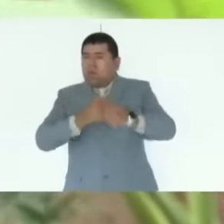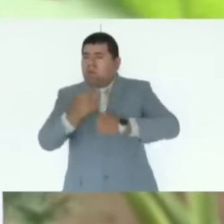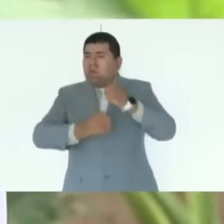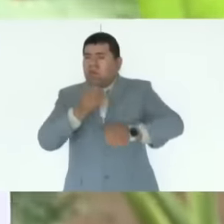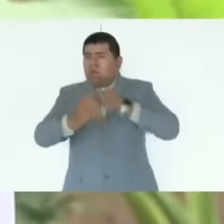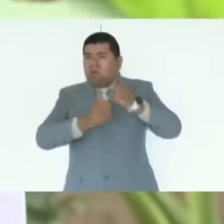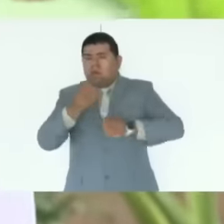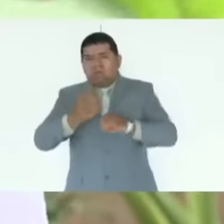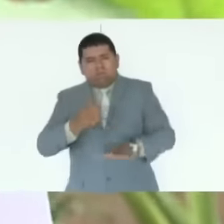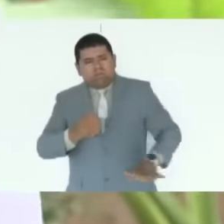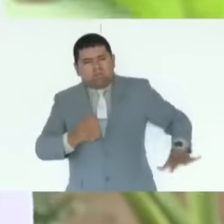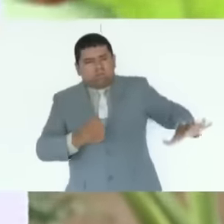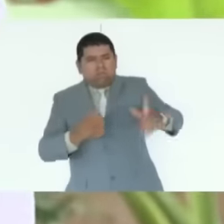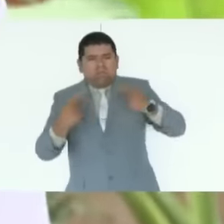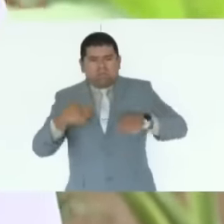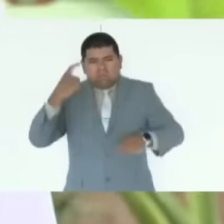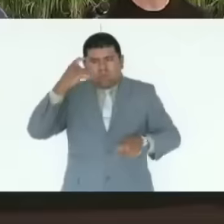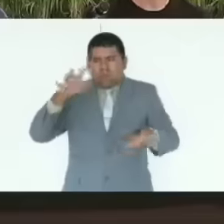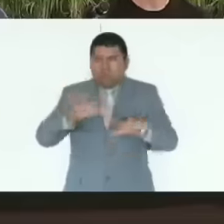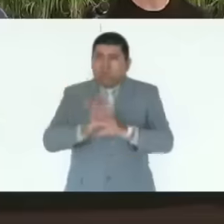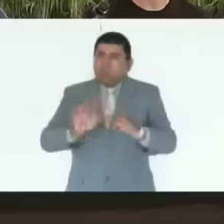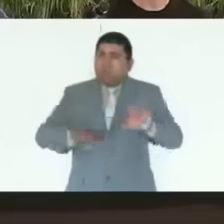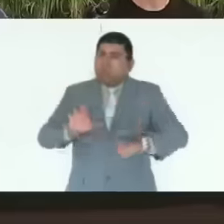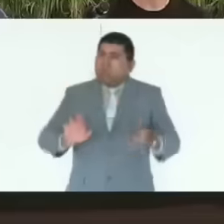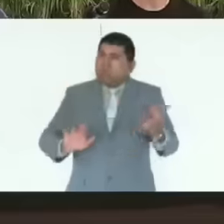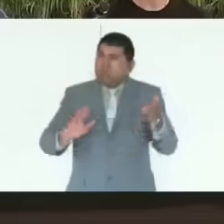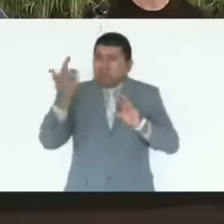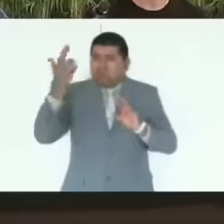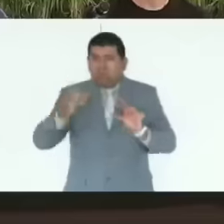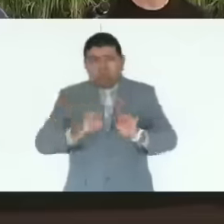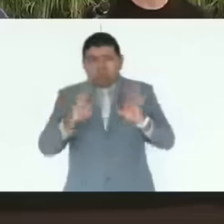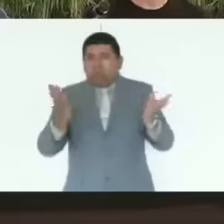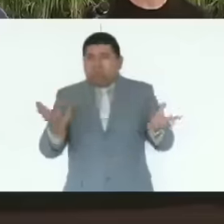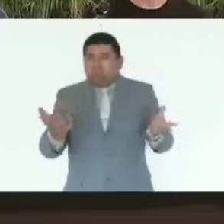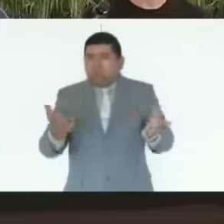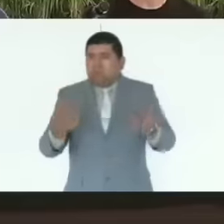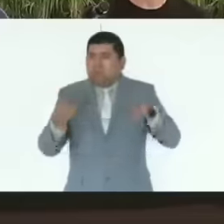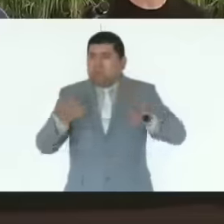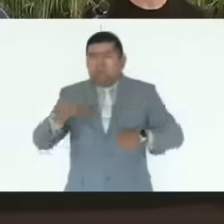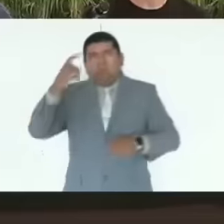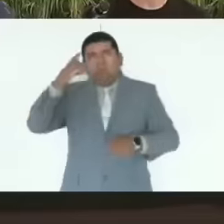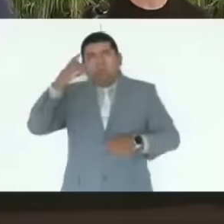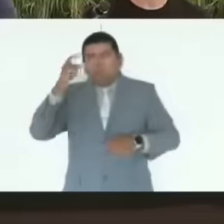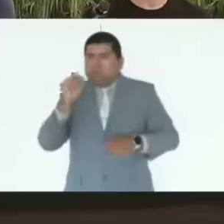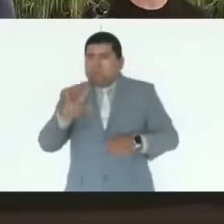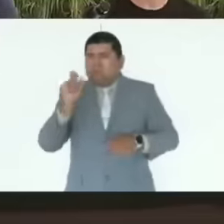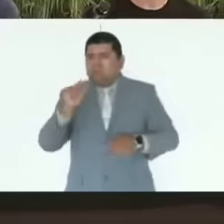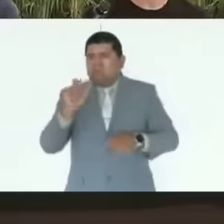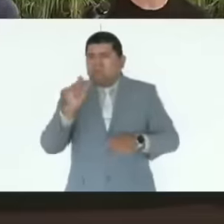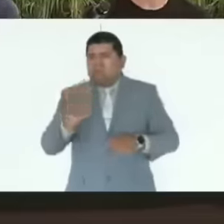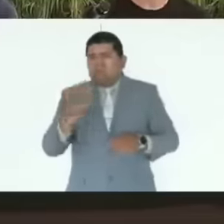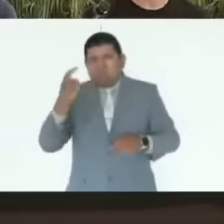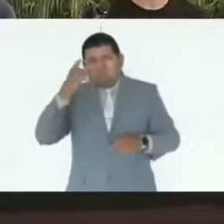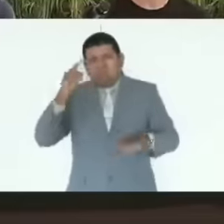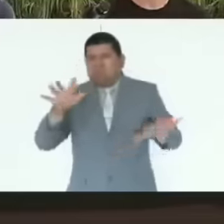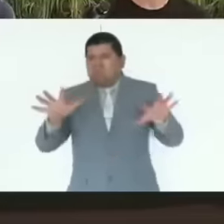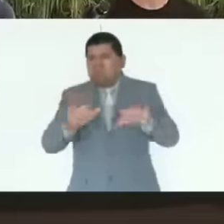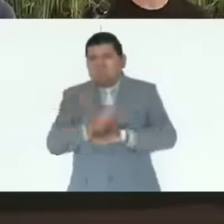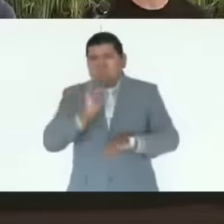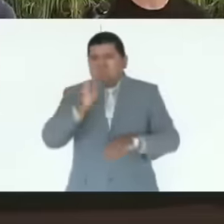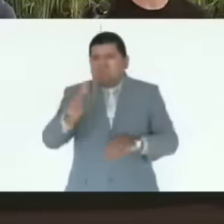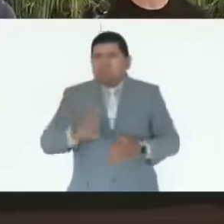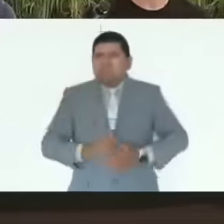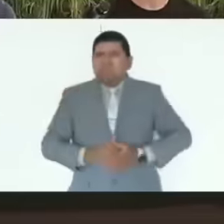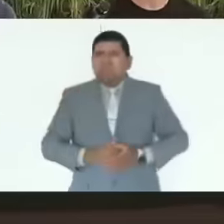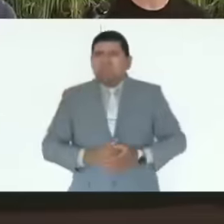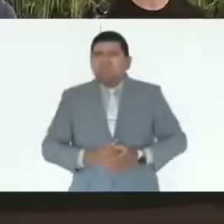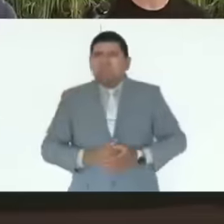a people. There are even revolutions and people continue. Thinking in the same way, we have to